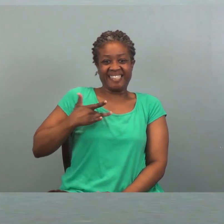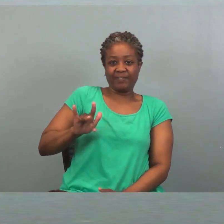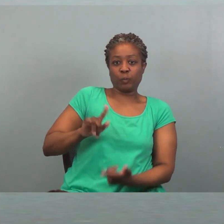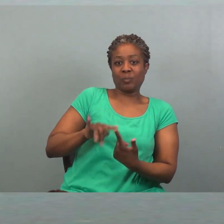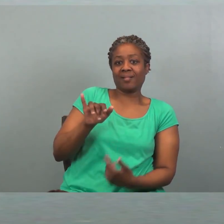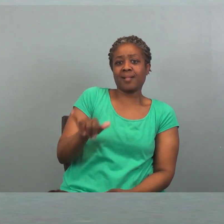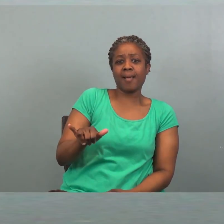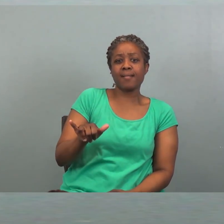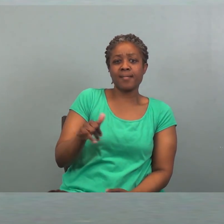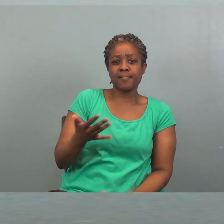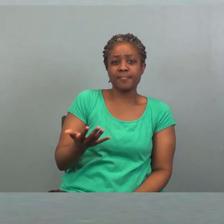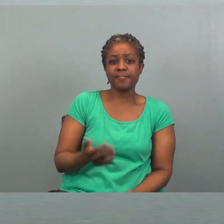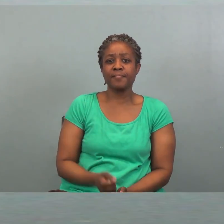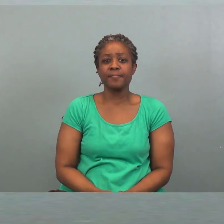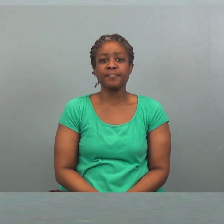Be sensitive to that.